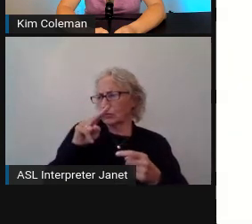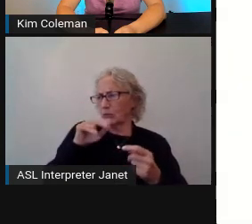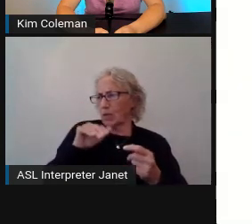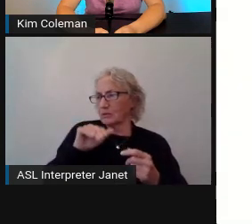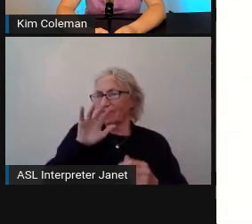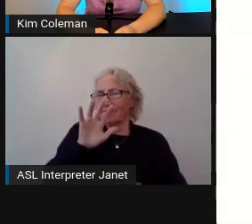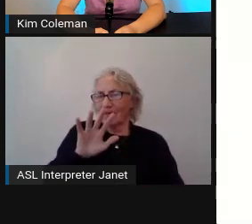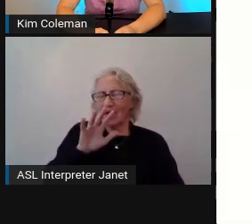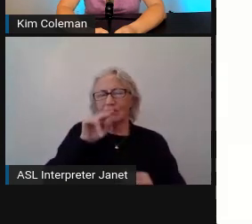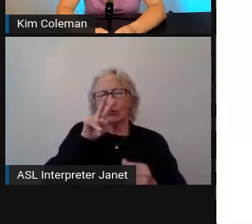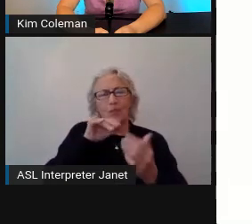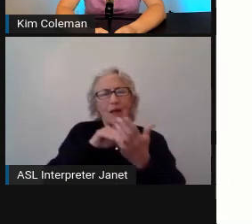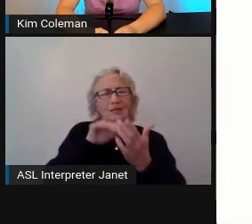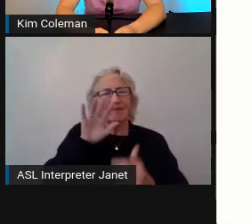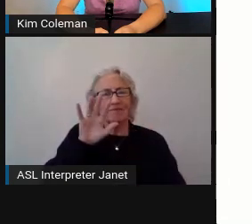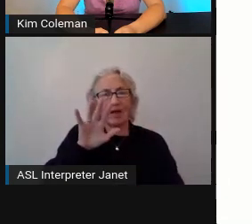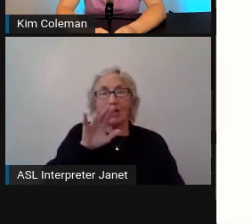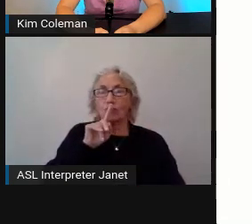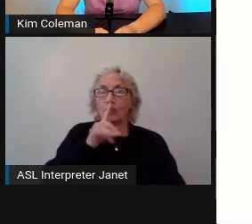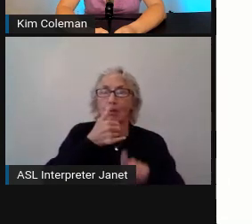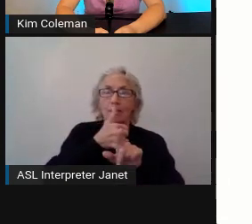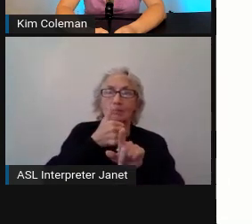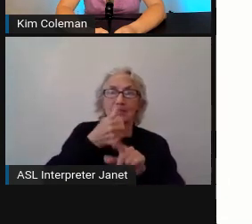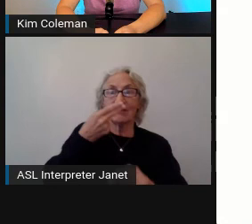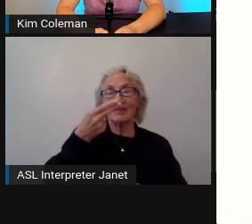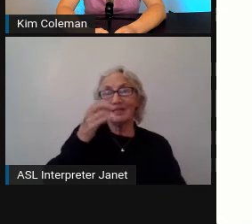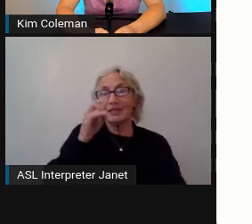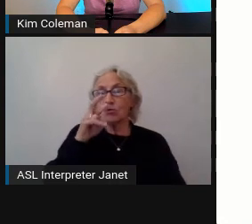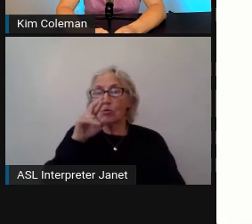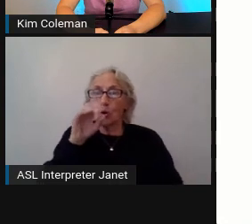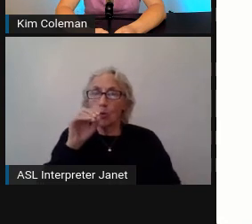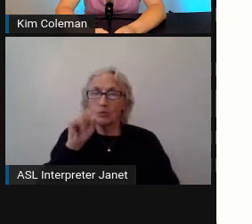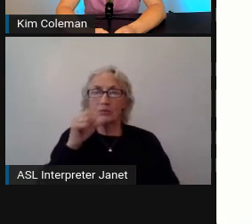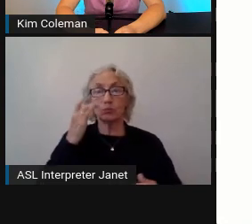are complete heroes because they were fighting against the sea